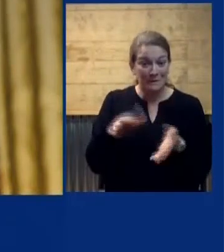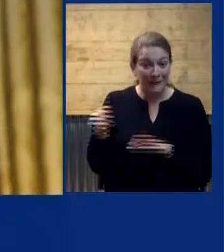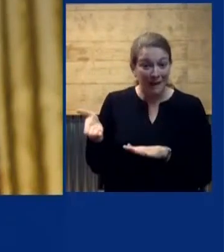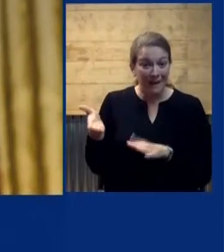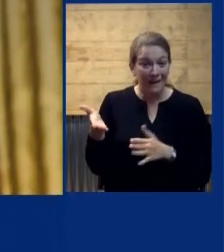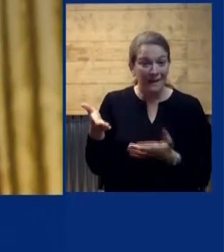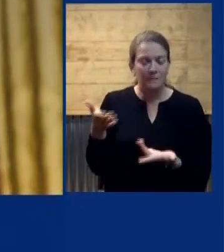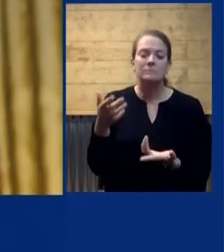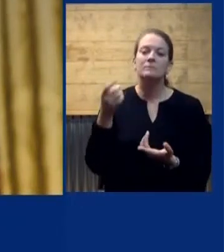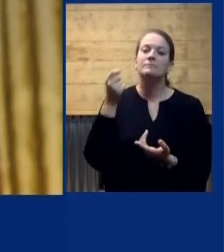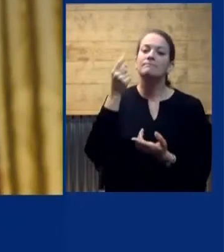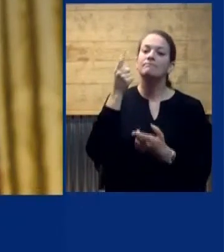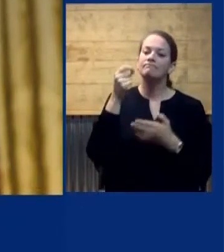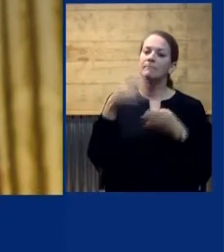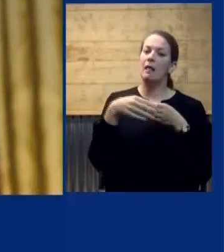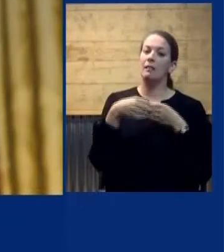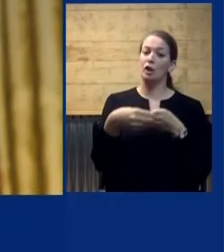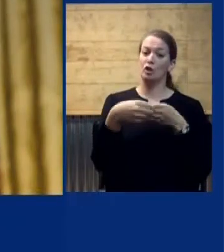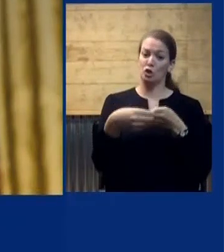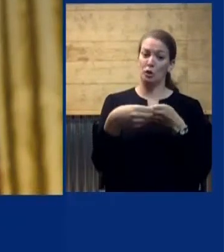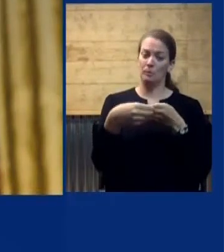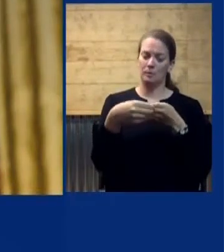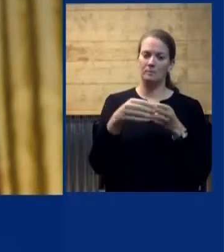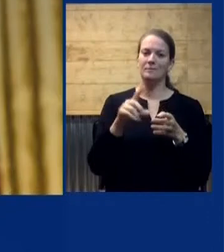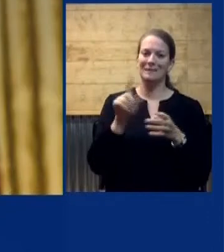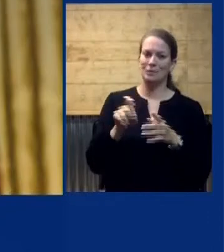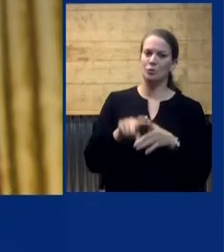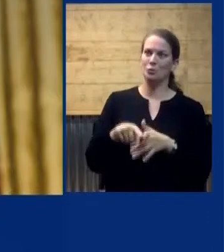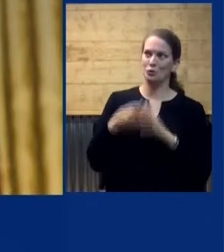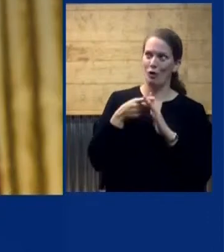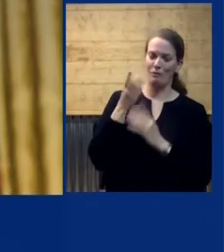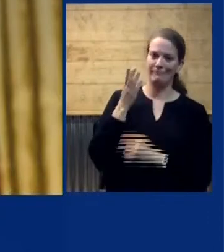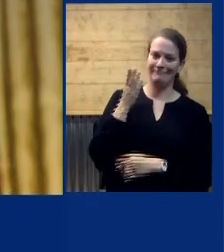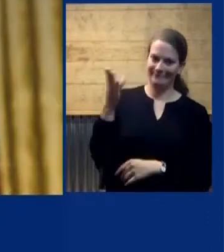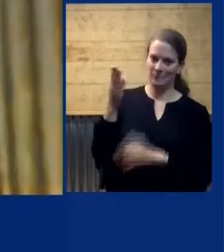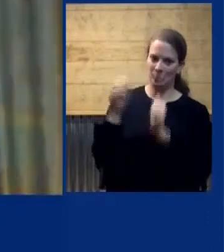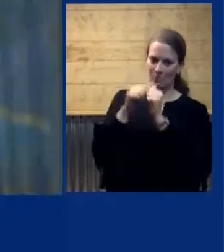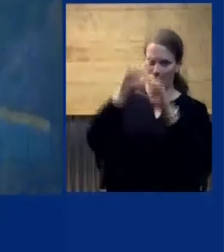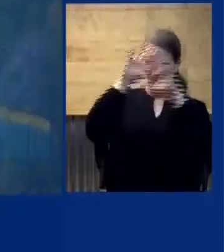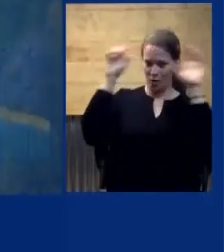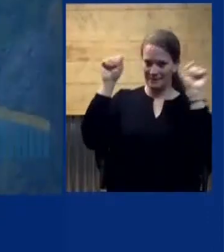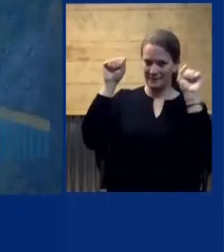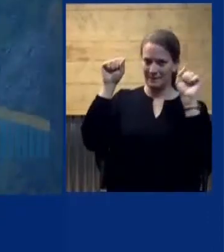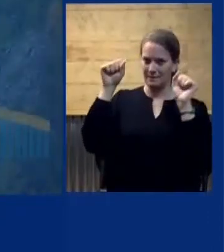MADE THEM A POLITICAL SYMBOL. AND SO NOW 45,000 MORE PEOPLE CAN DIE.